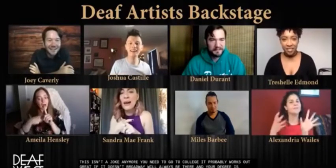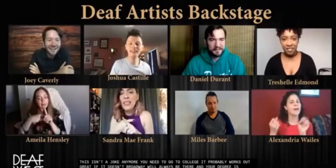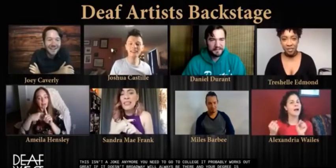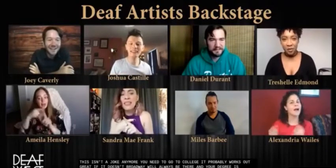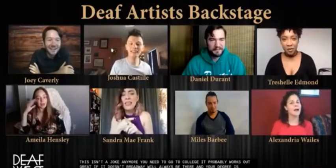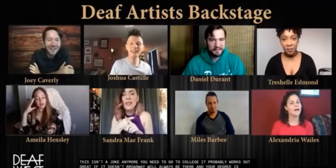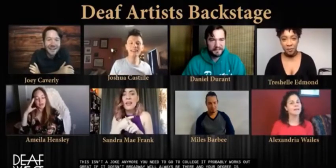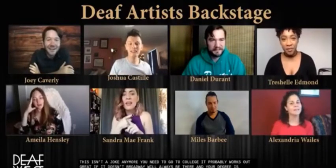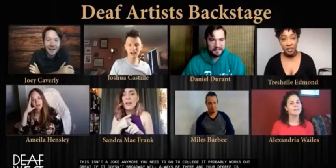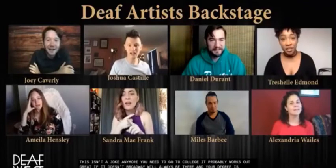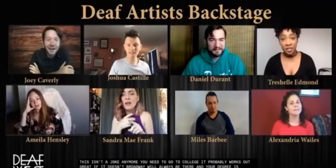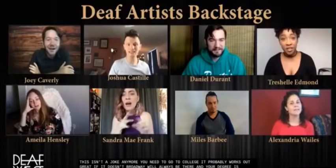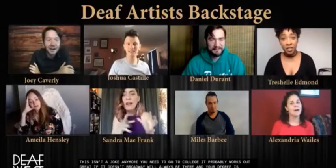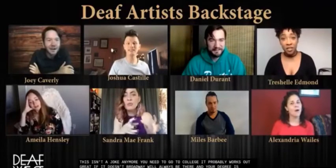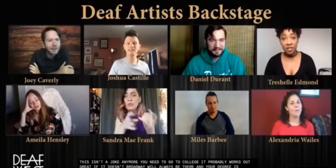Sandra: Yeah, it wasn't even a month.